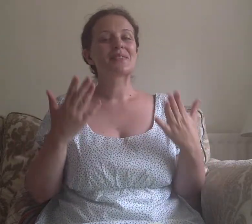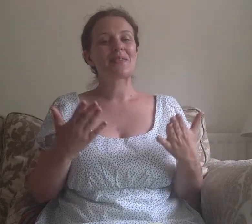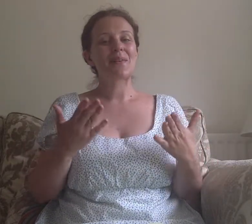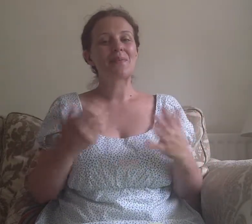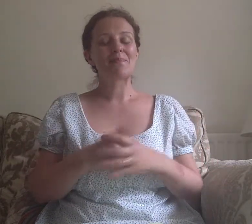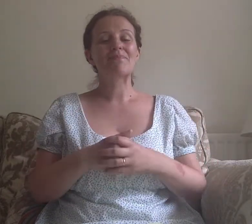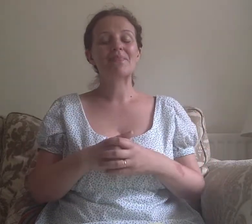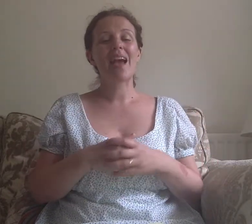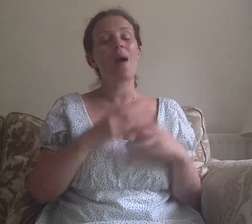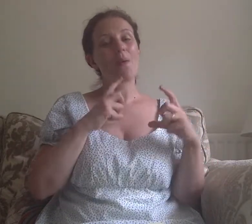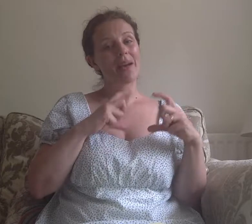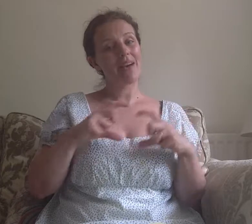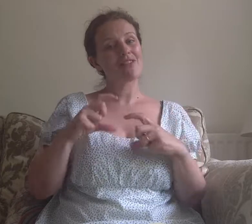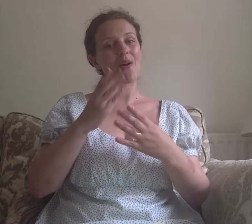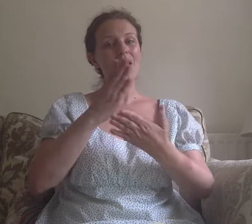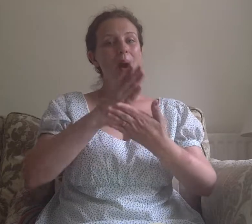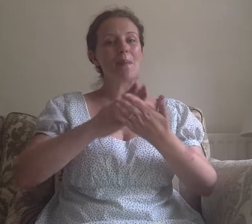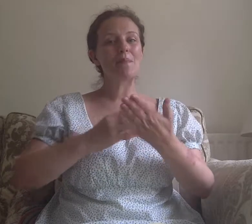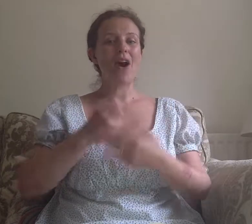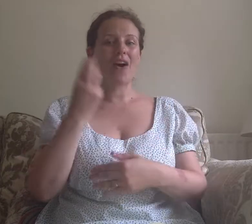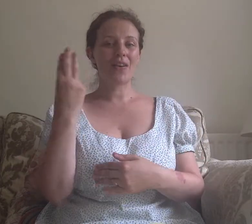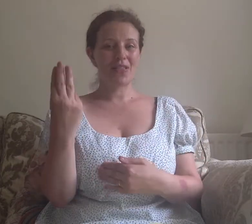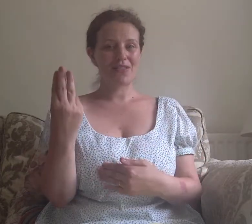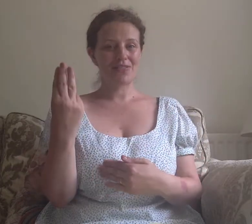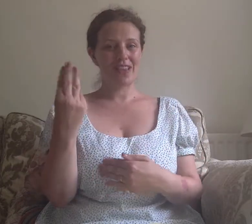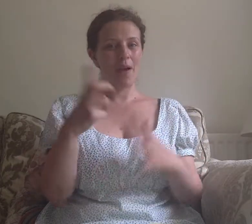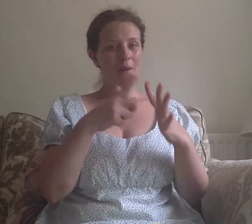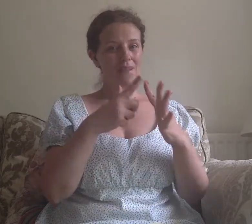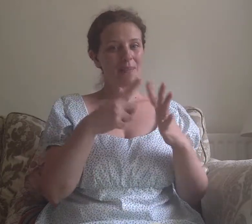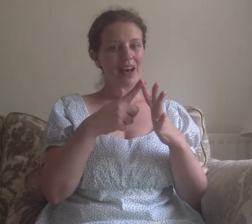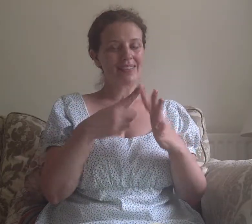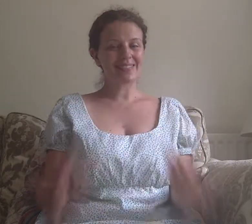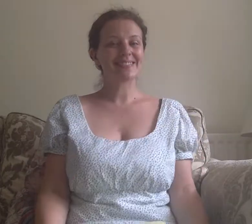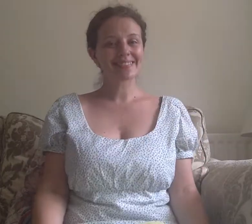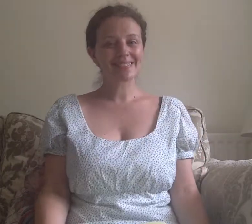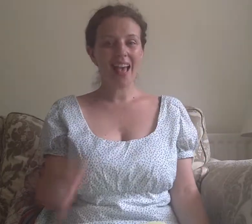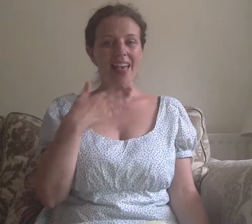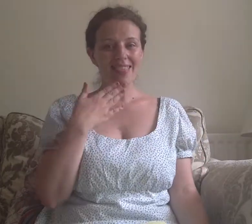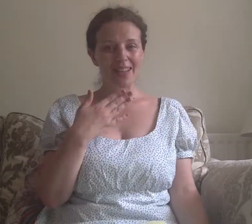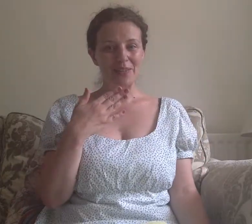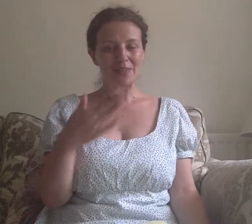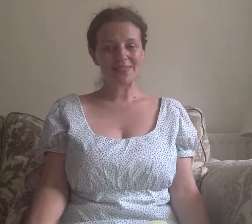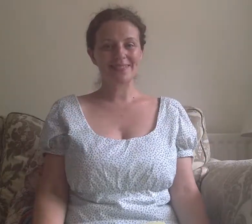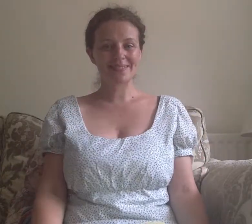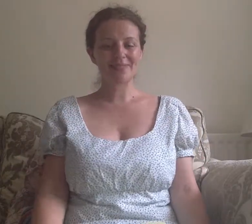I will carry on with part 3 of Emma. Thankyou.